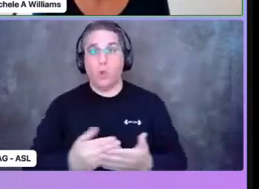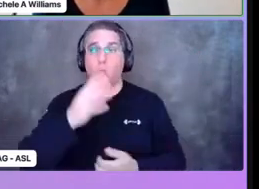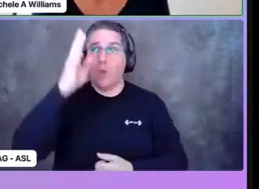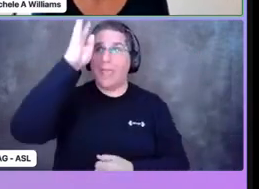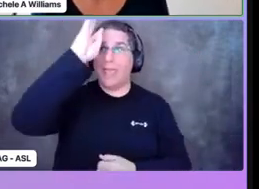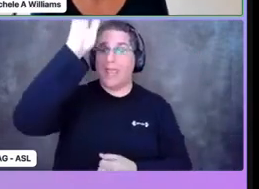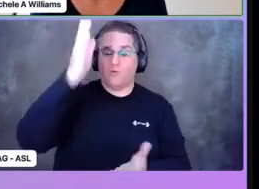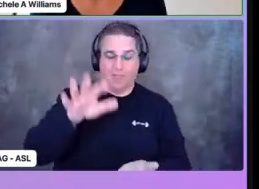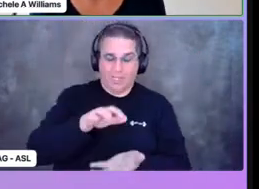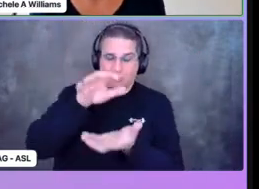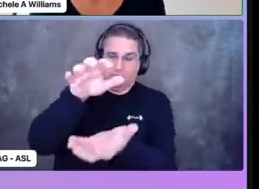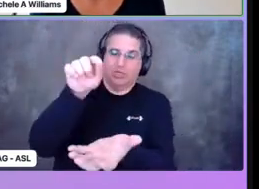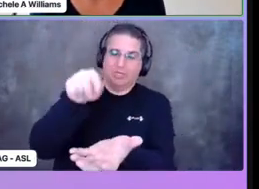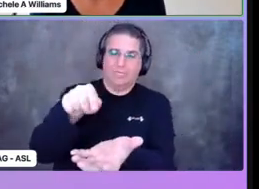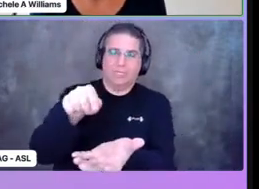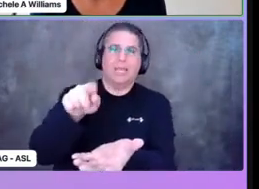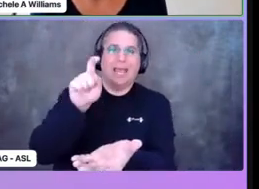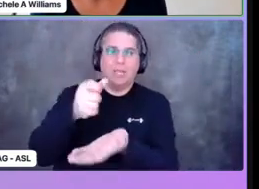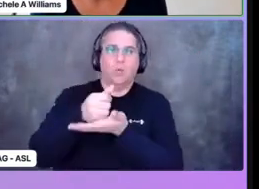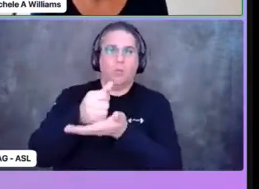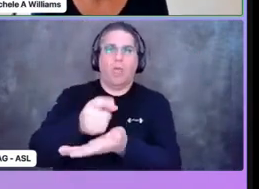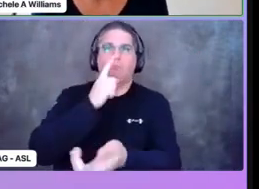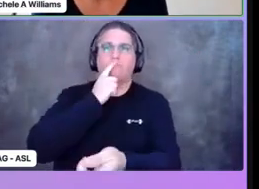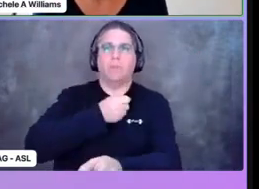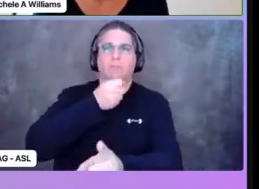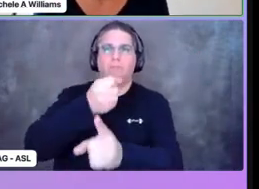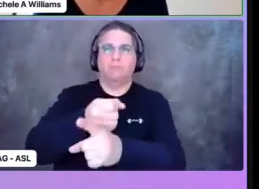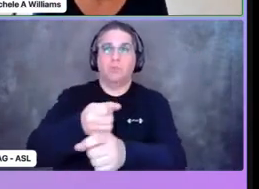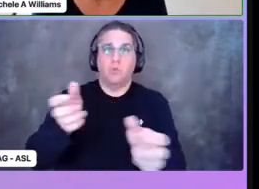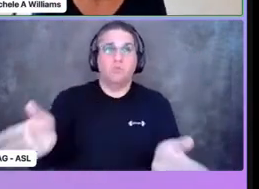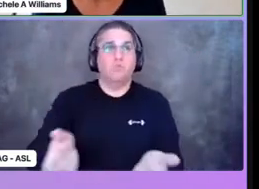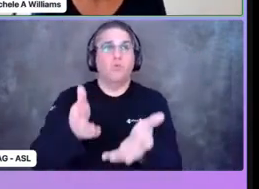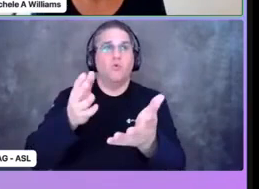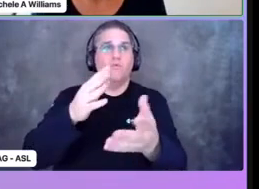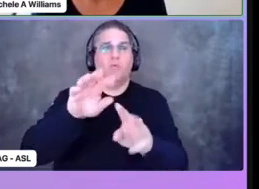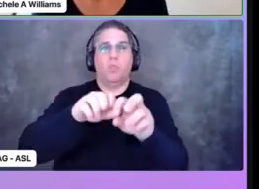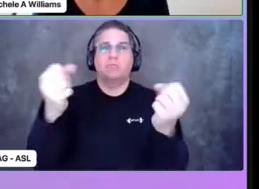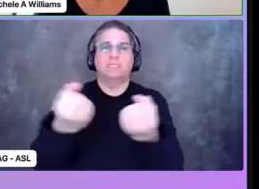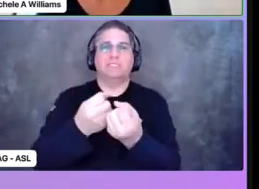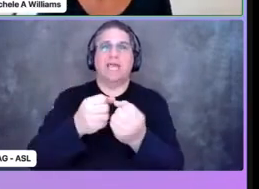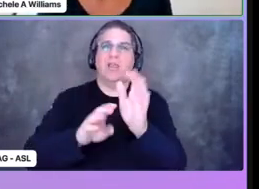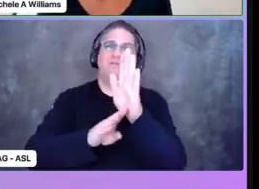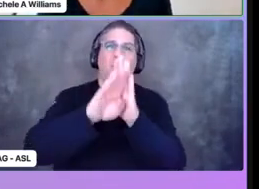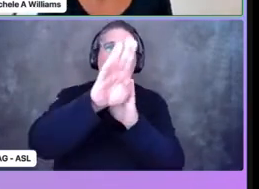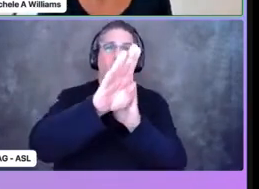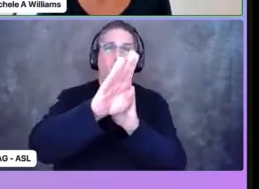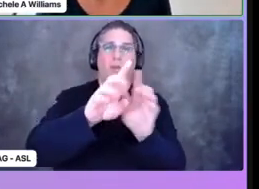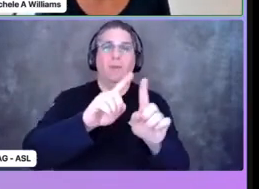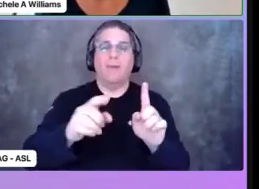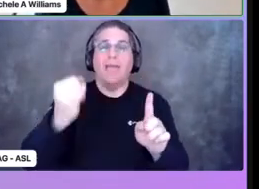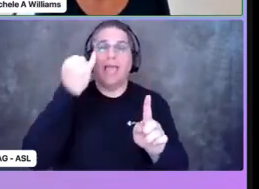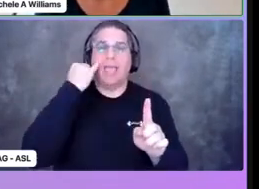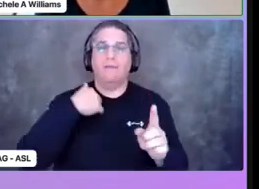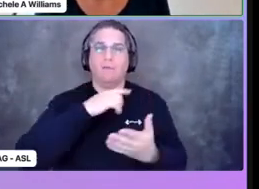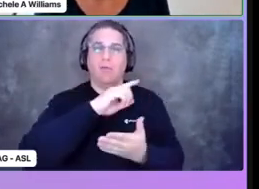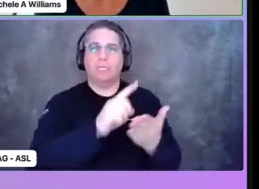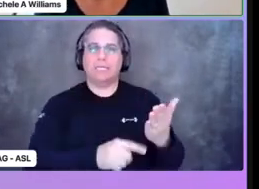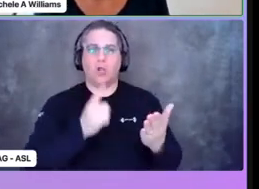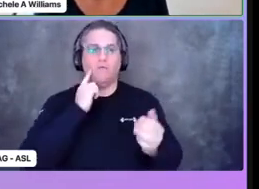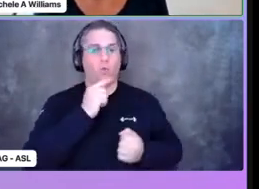progress in our product sector, keep in mind that innovations should move us forward. Solutions are only for certain people, that's